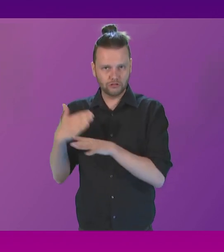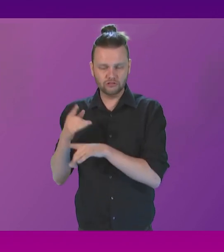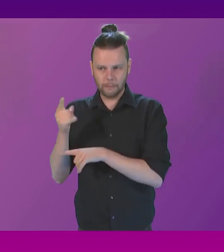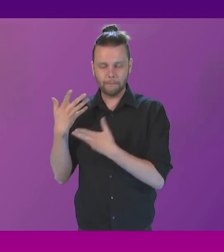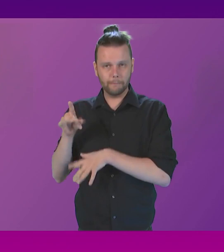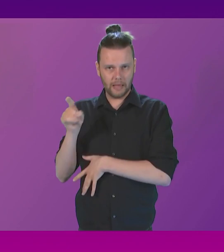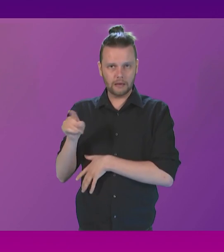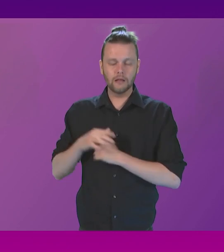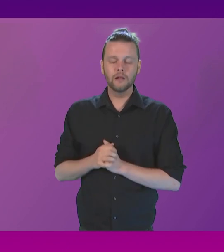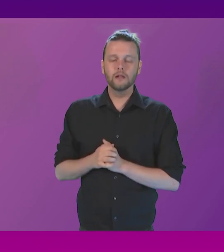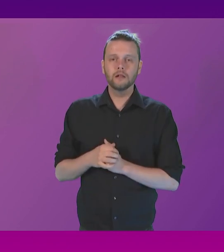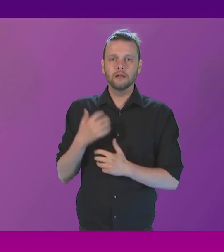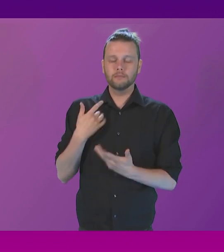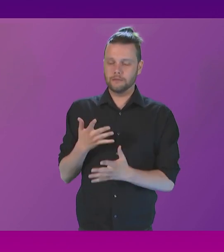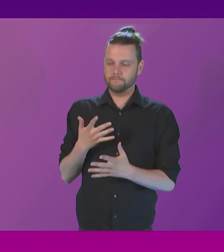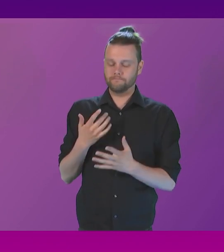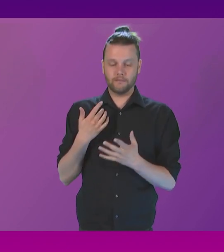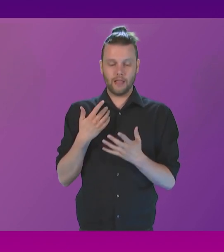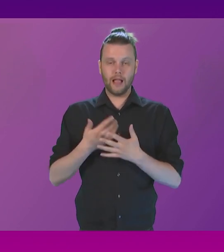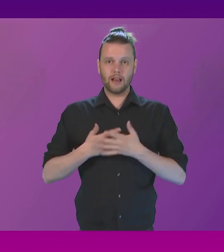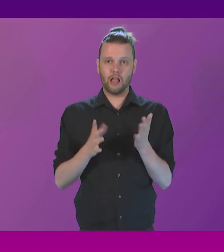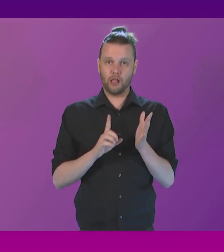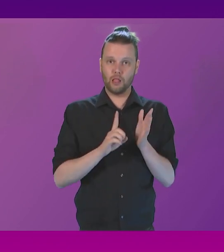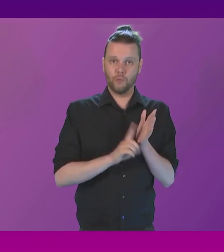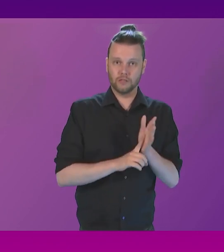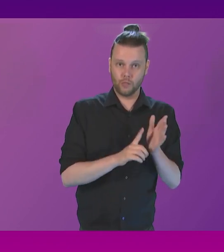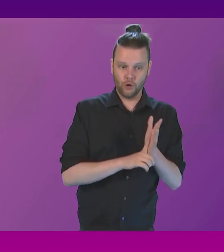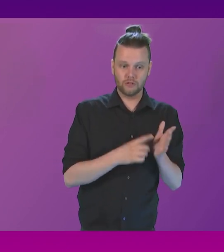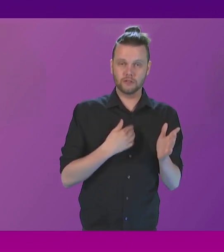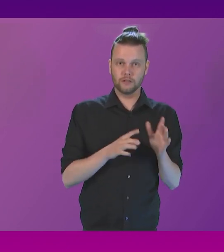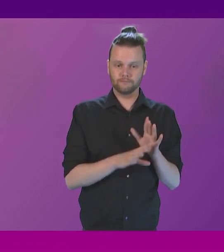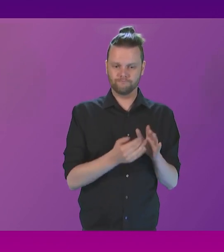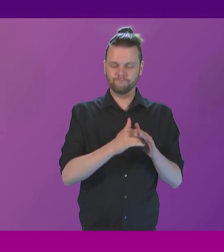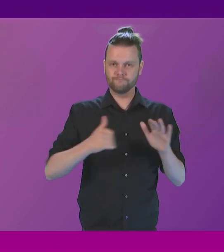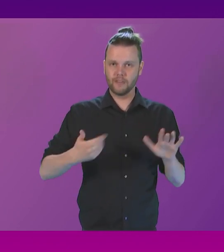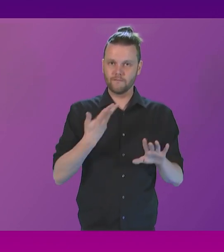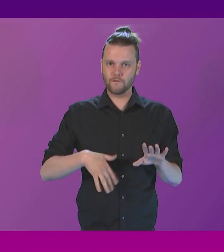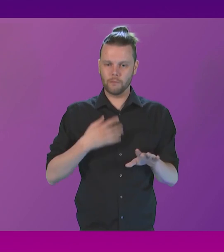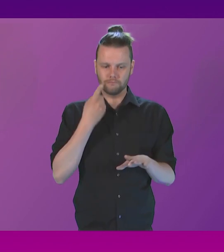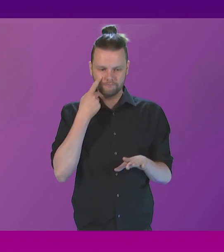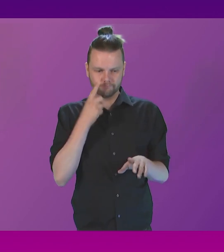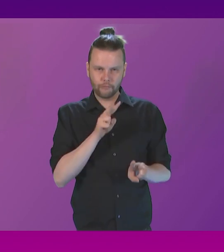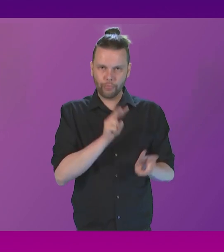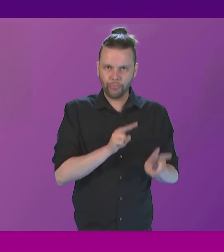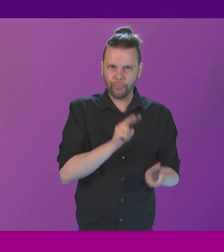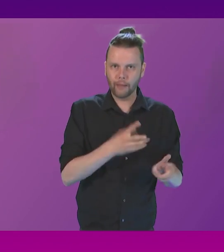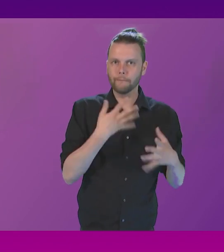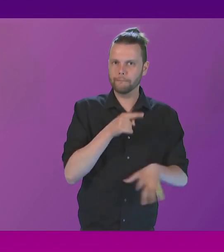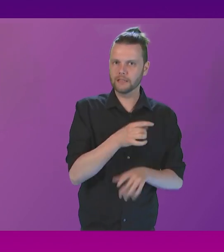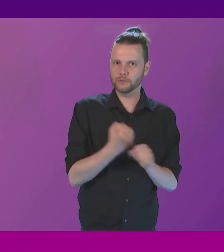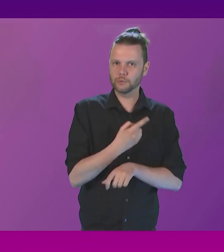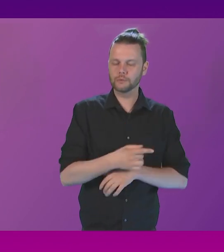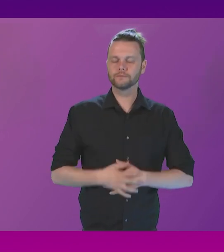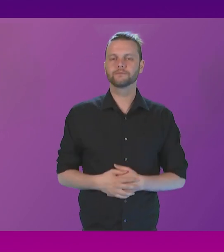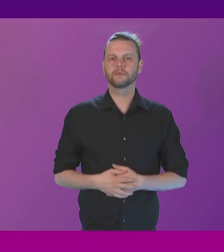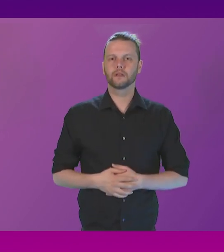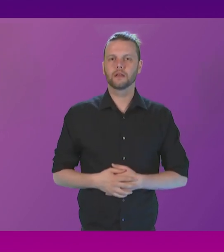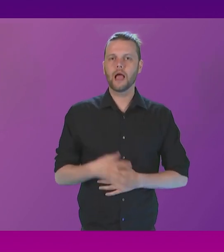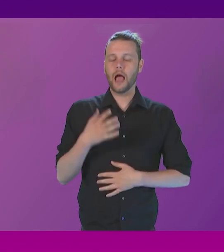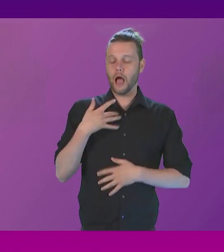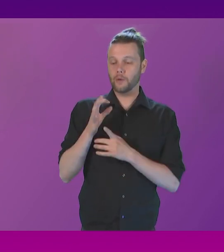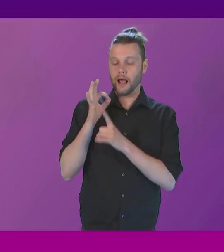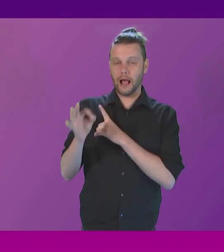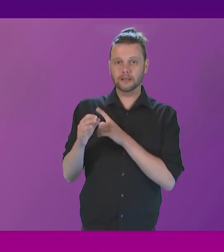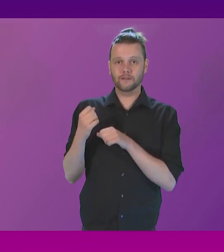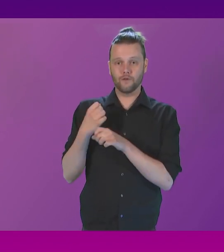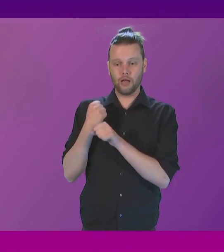has taken the right action by removing her from the media monitoring that it does. I have already